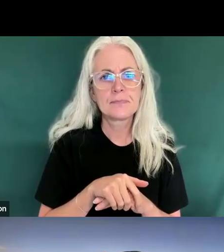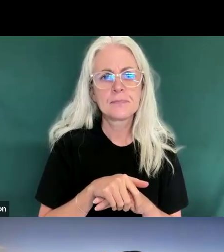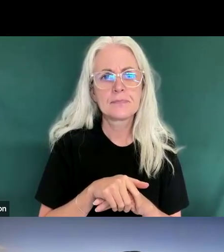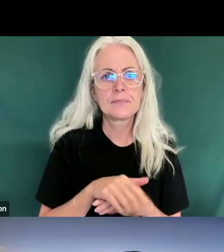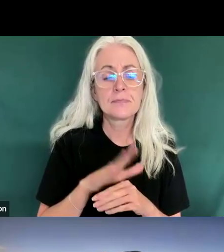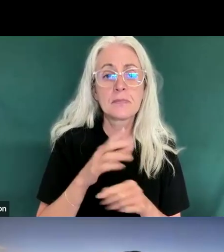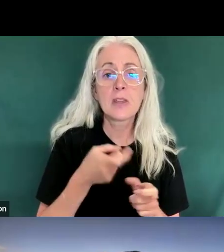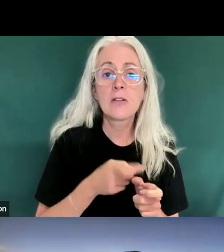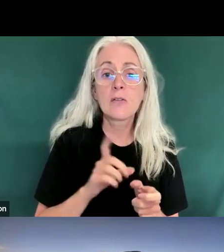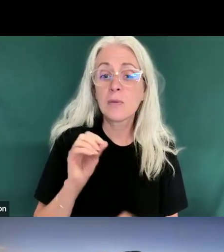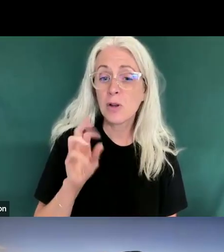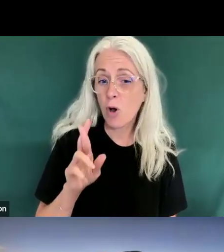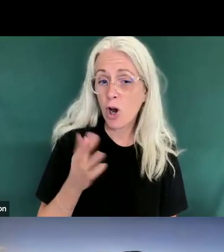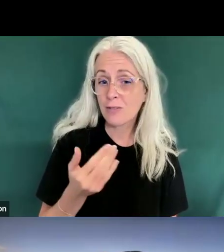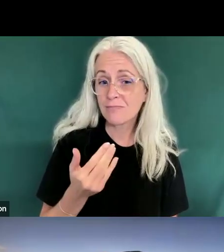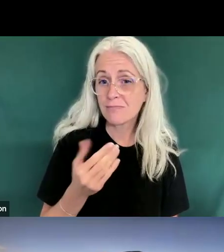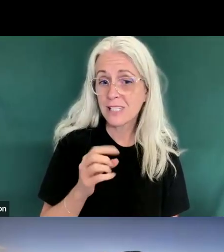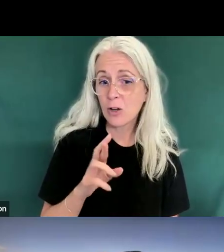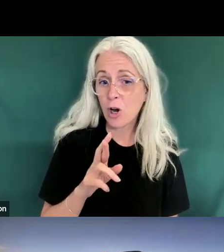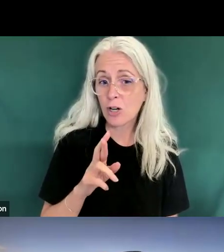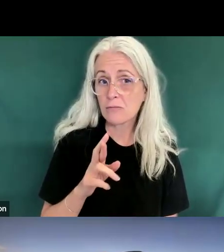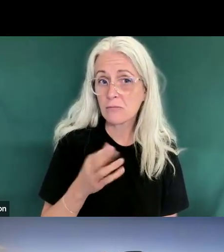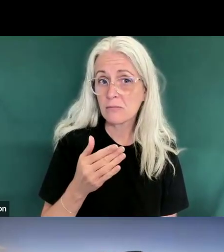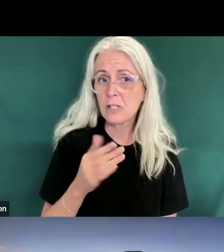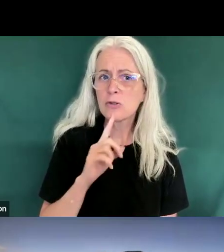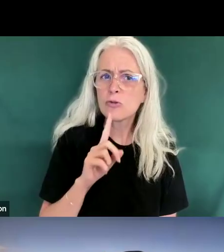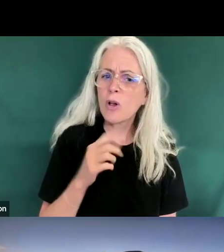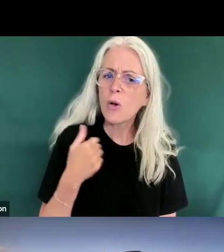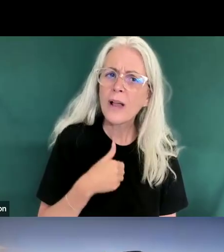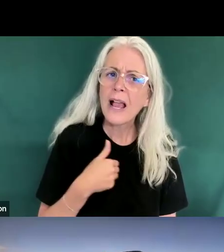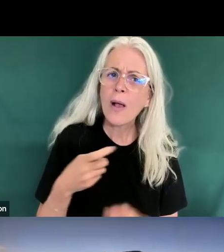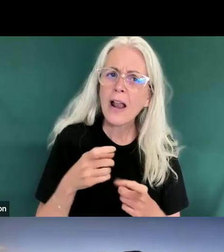Anything from a DOR's perspective, Jacob? So, yeah, we would handle that through our